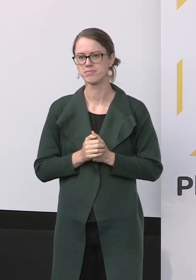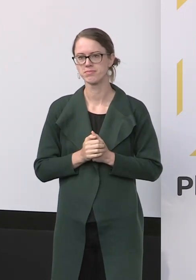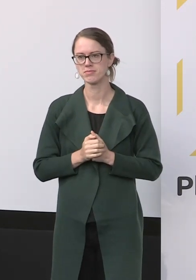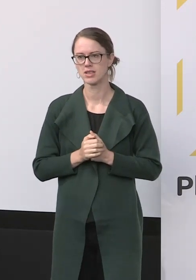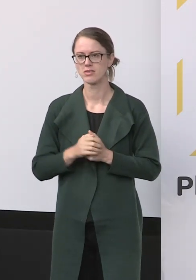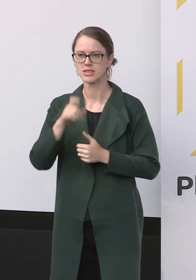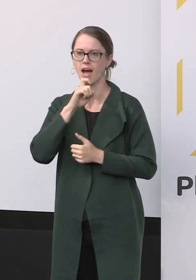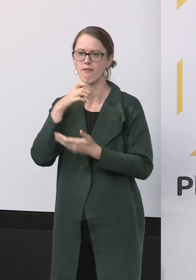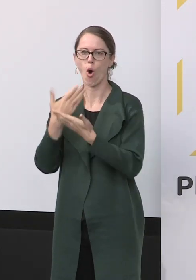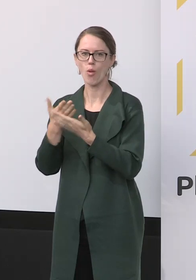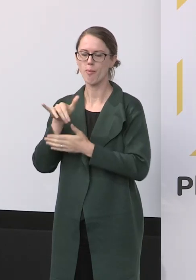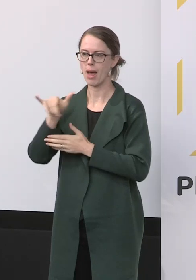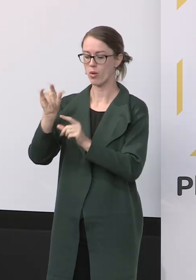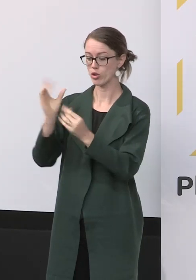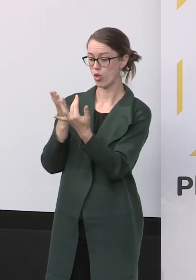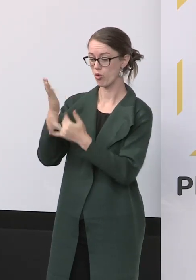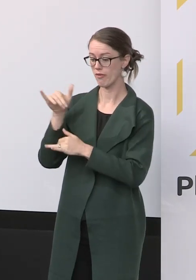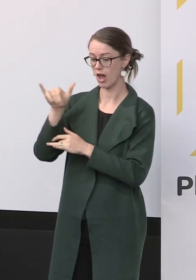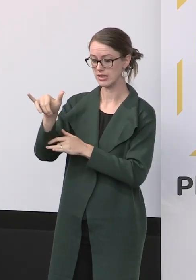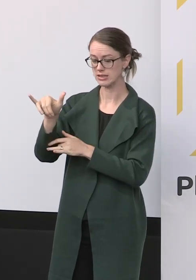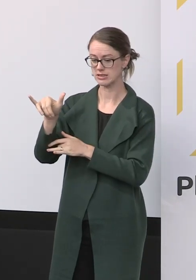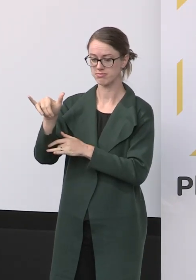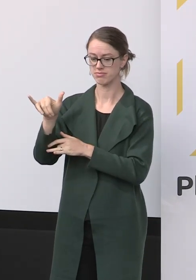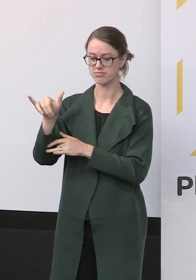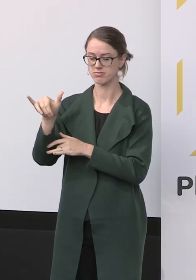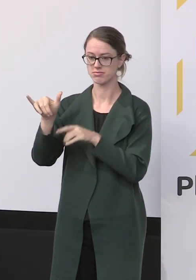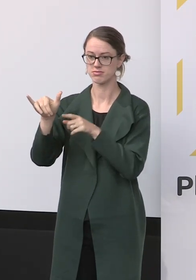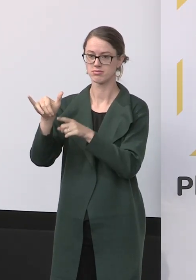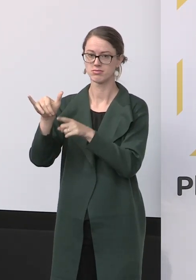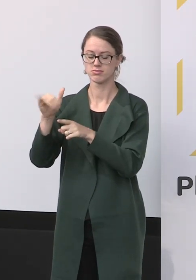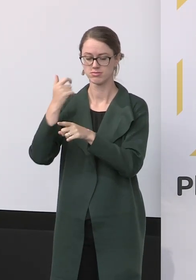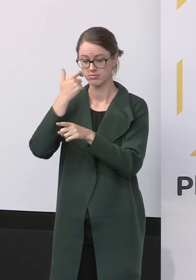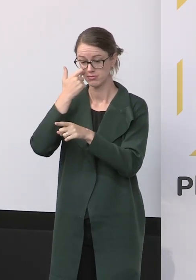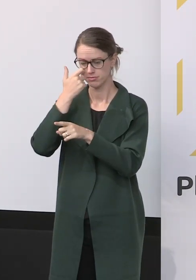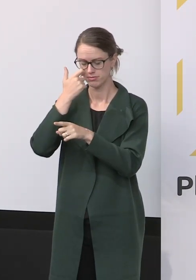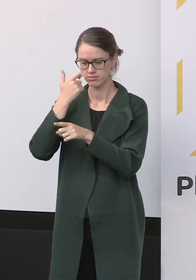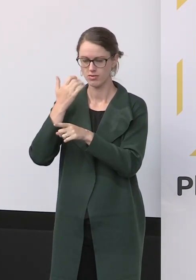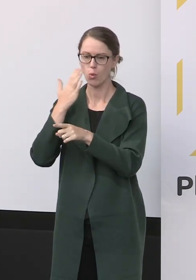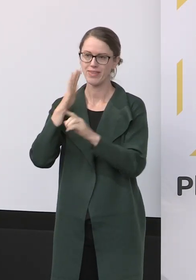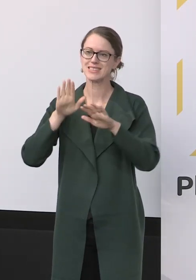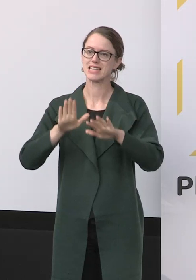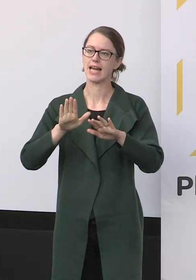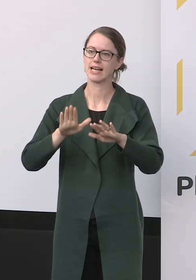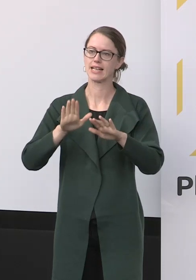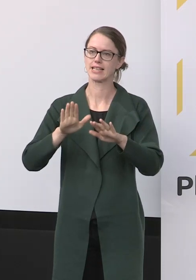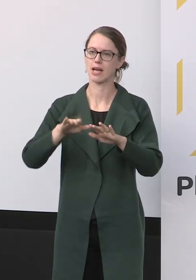they could be a way for the virus to come in. Yes,